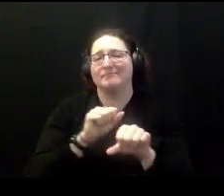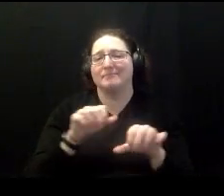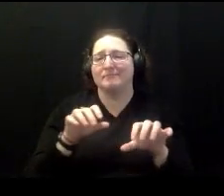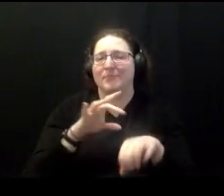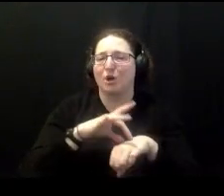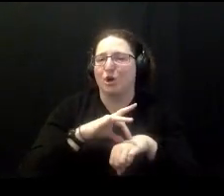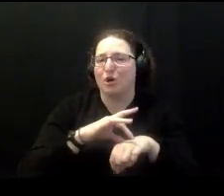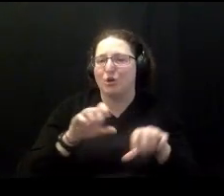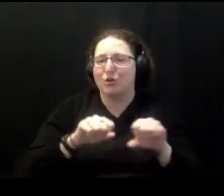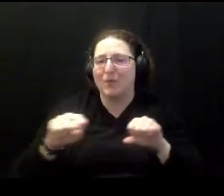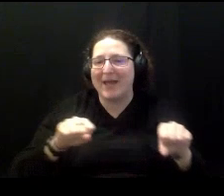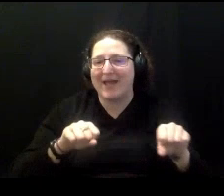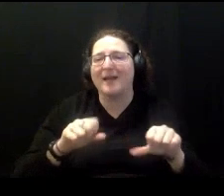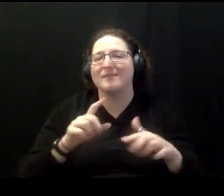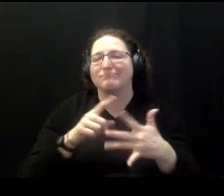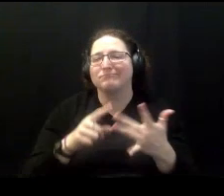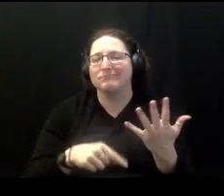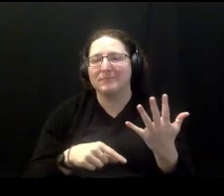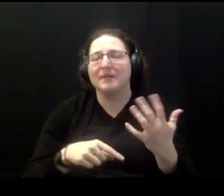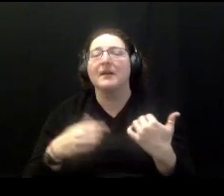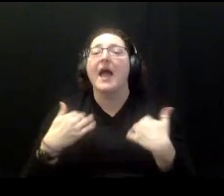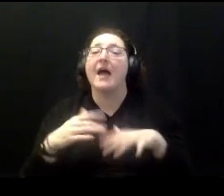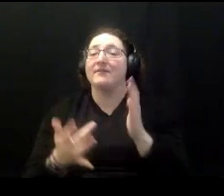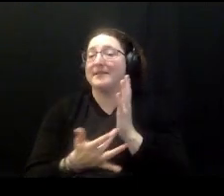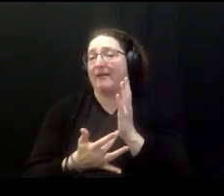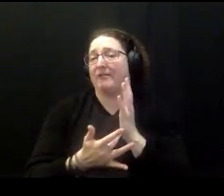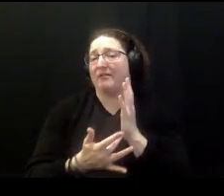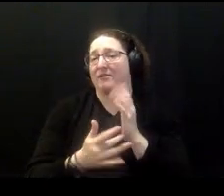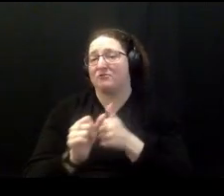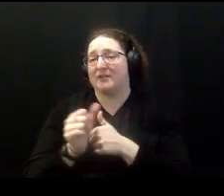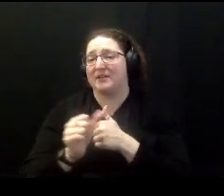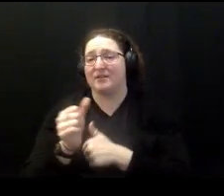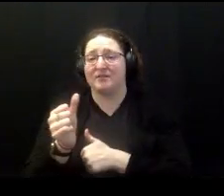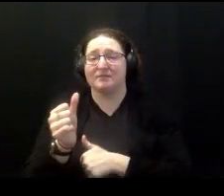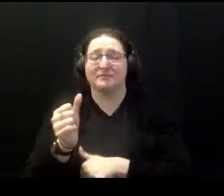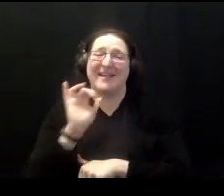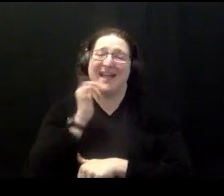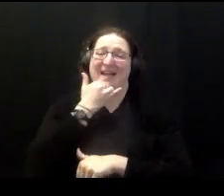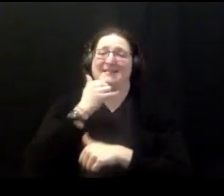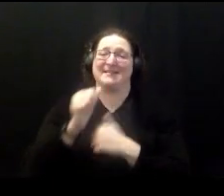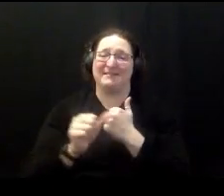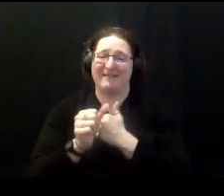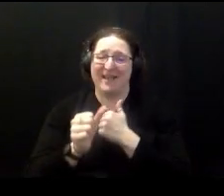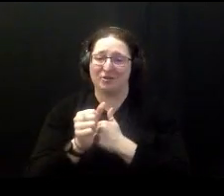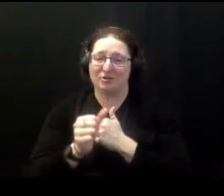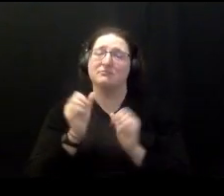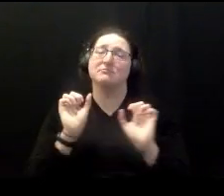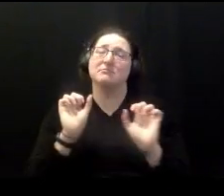of technological or unintentional hazards that we perceive to have the potential